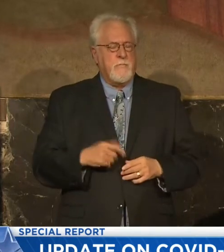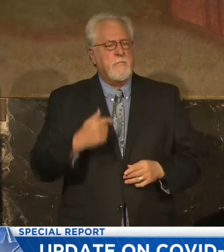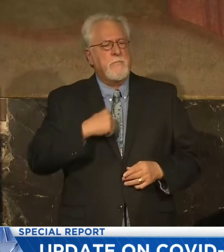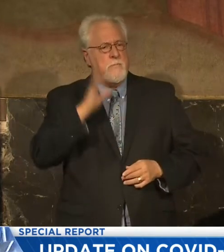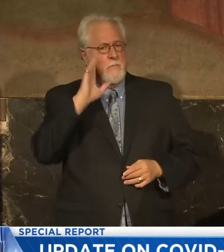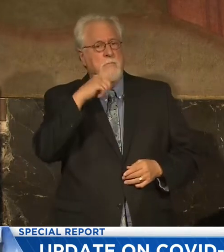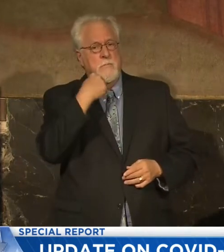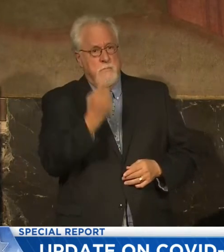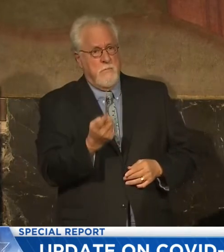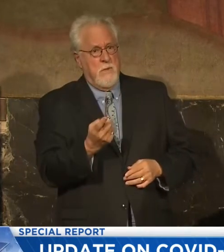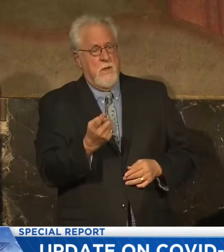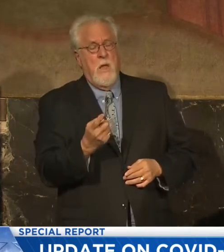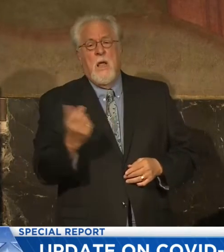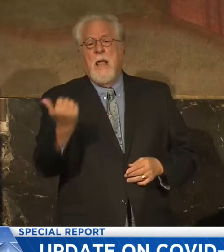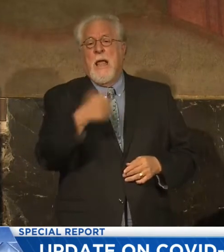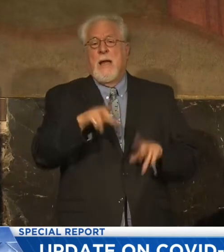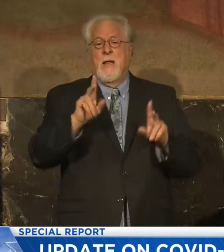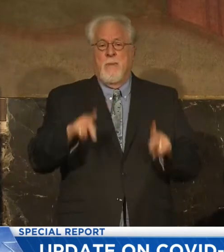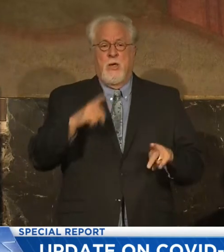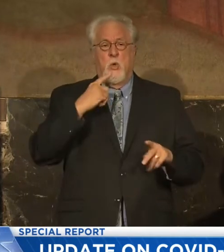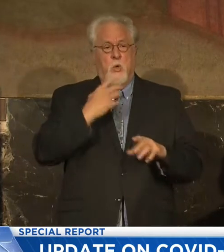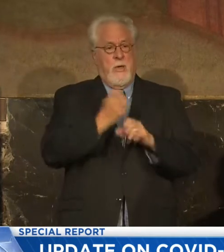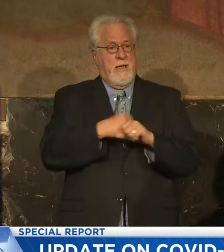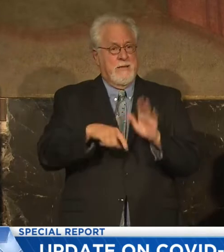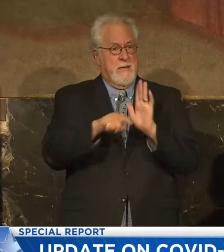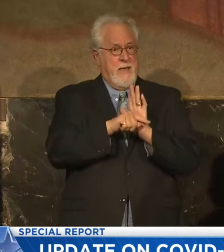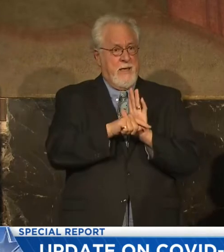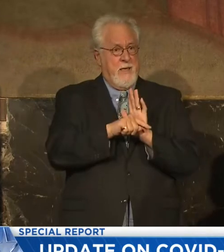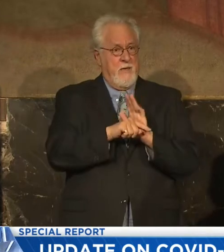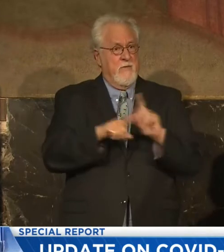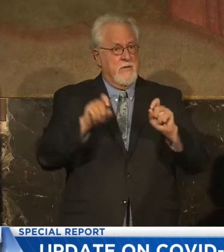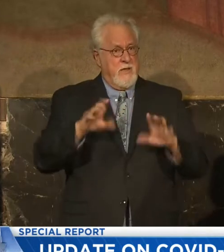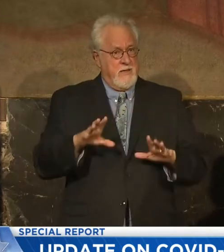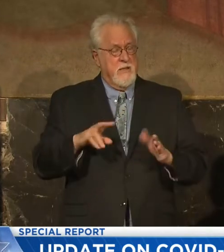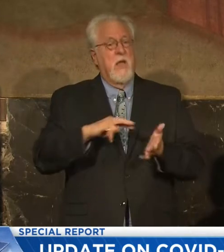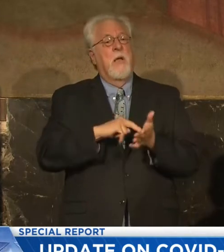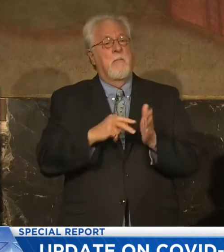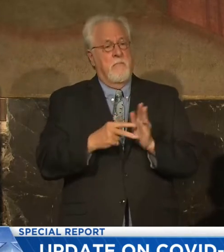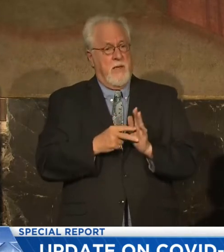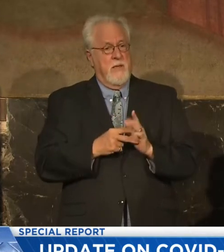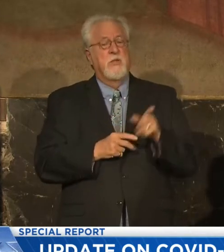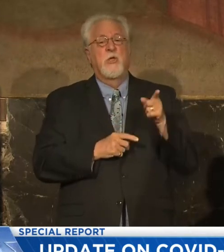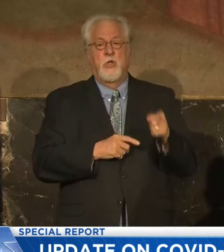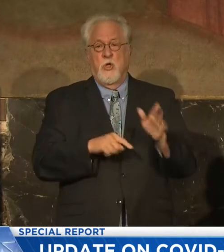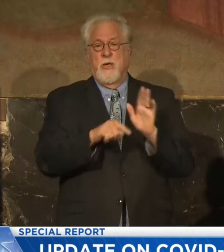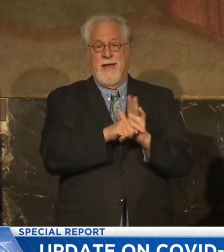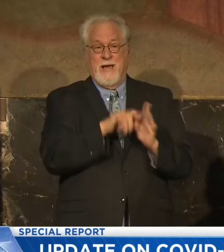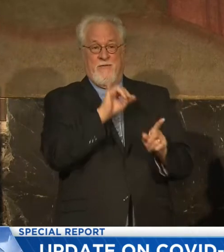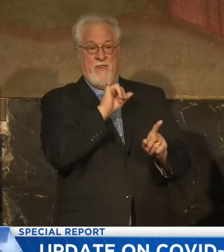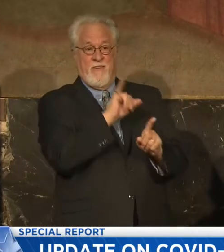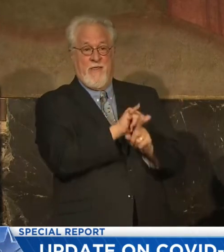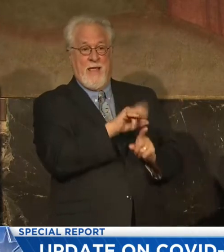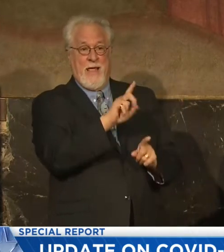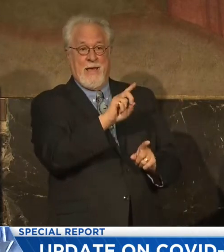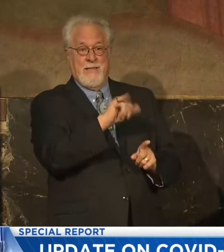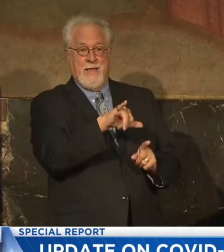WERE ASYMPTOMATIC, WE ARE NOT PRESENTLY ENCOURAGING THEM TO GET TESTED.